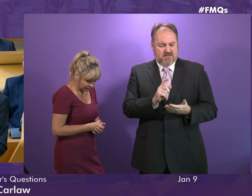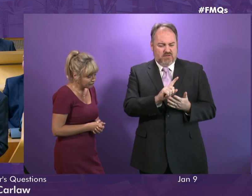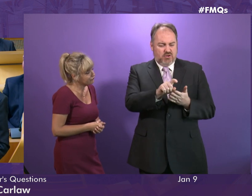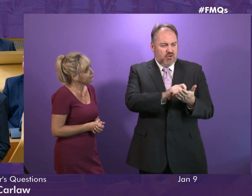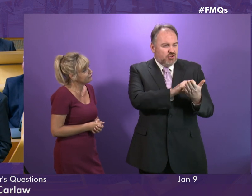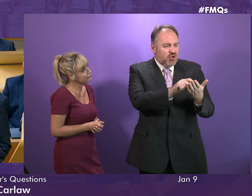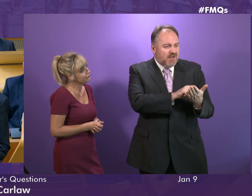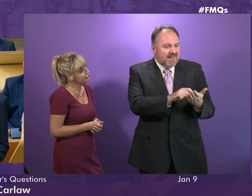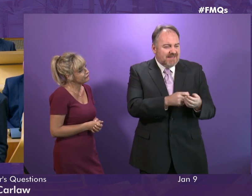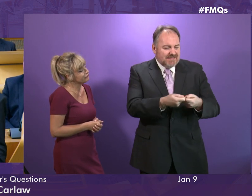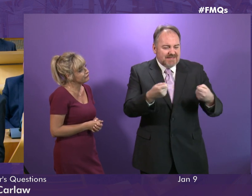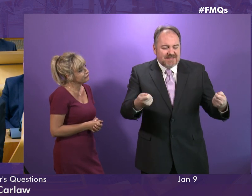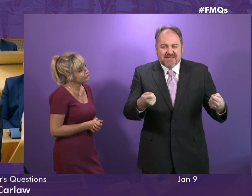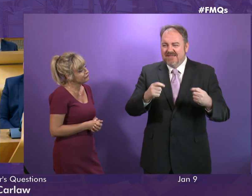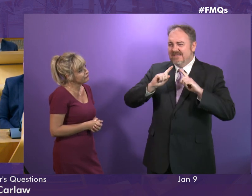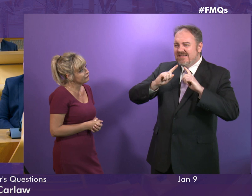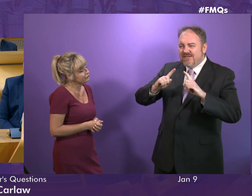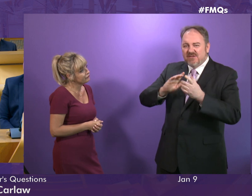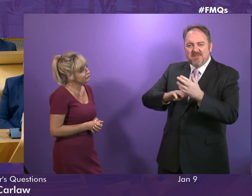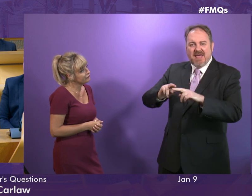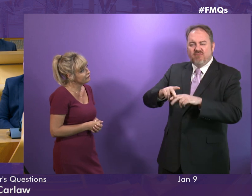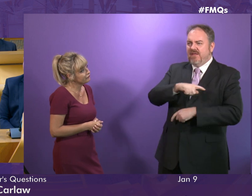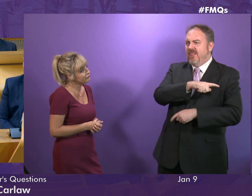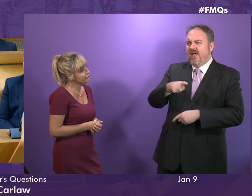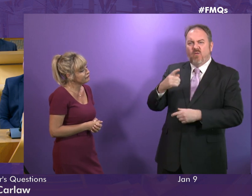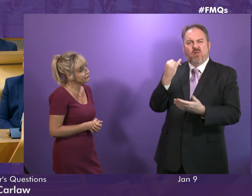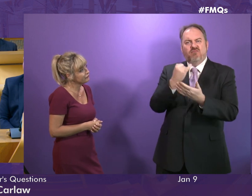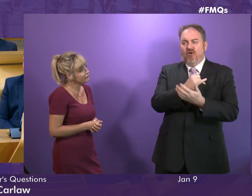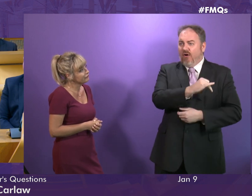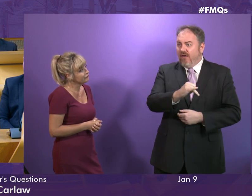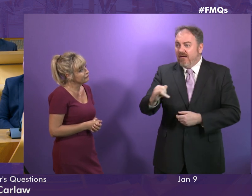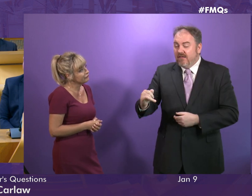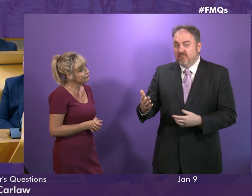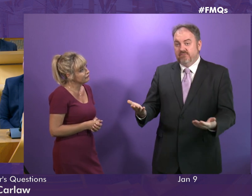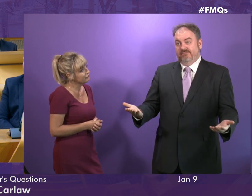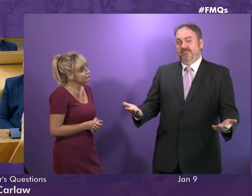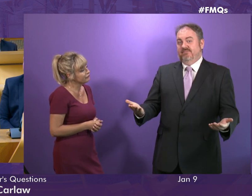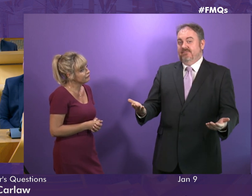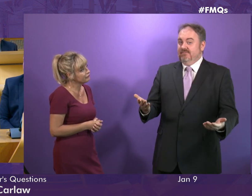students, teachers and parents all misunderstood what he said.